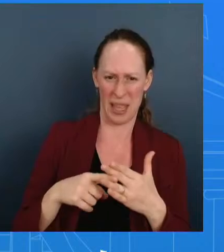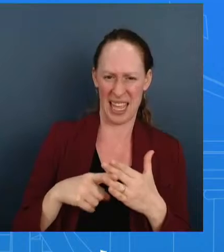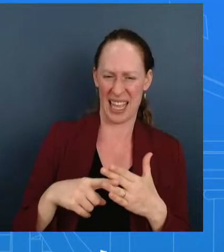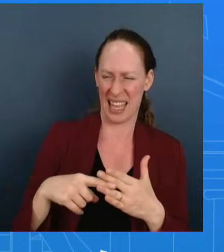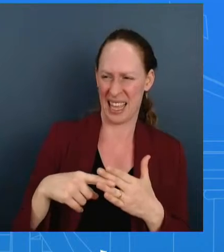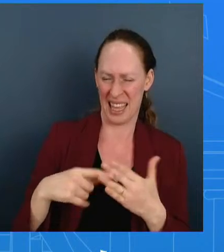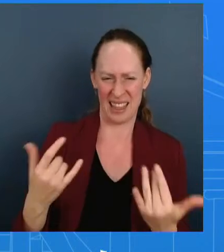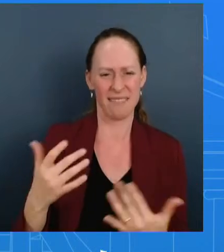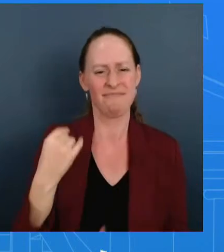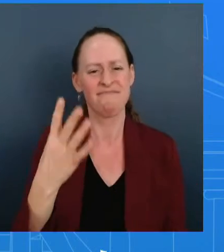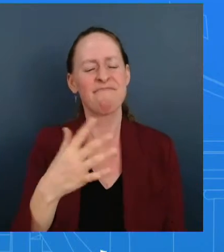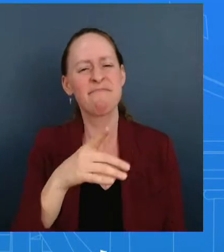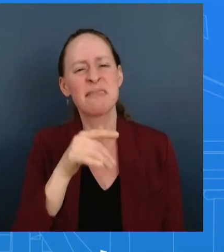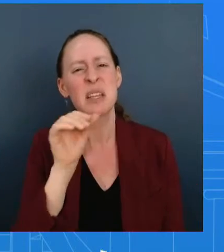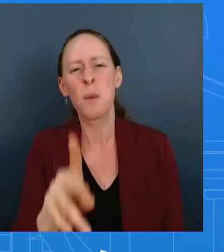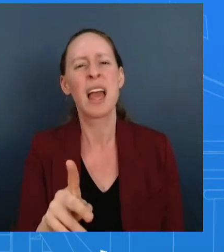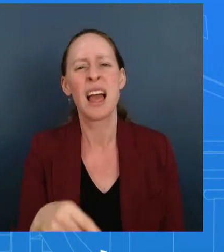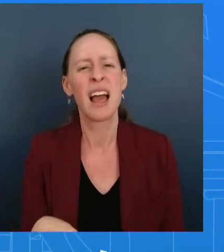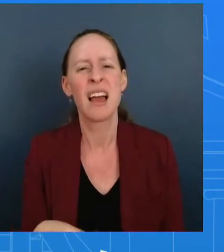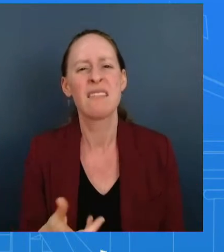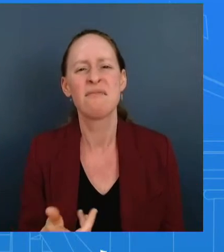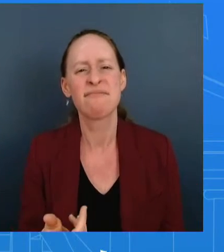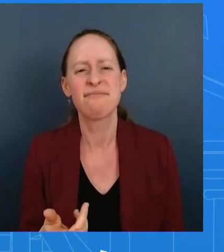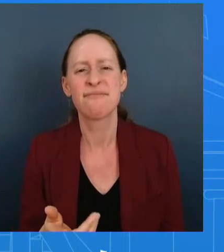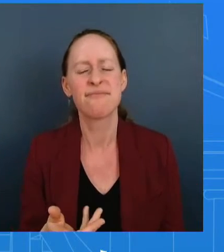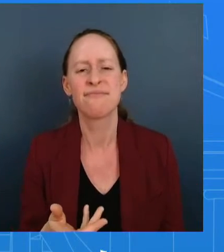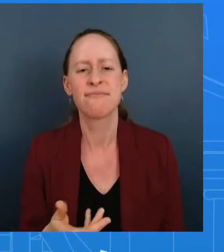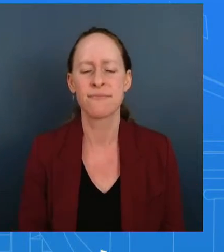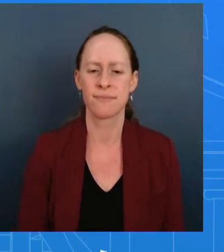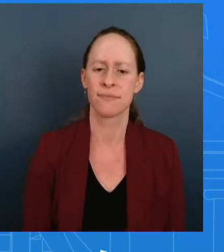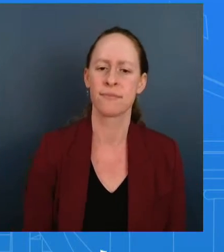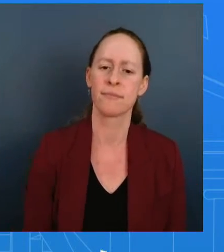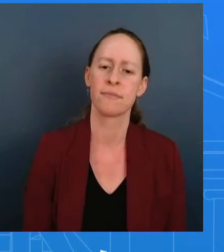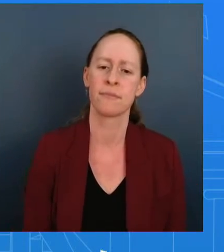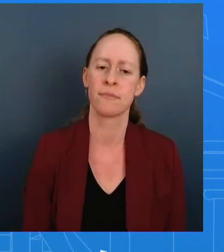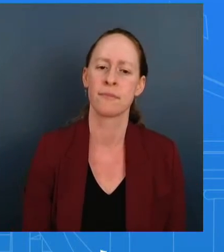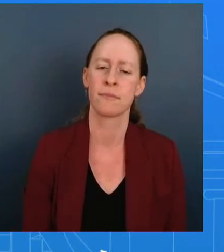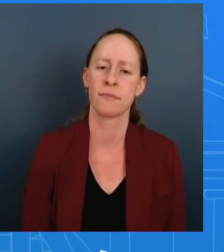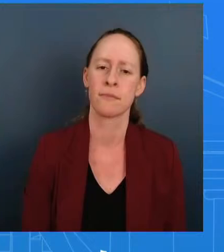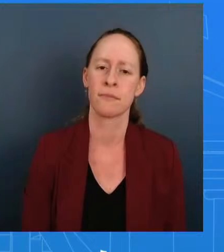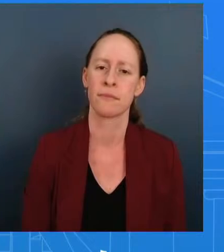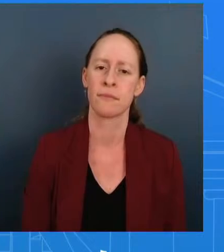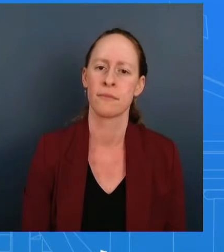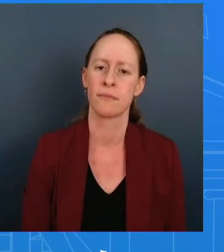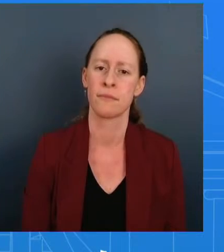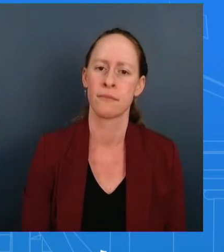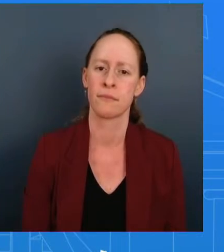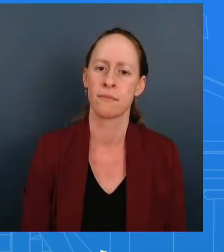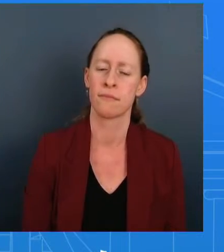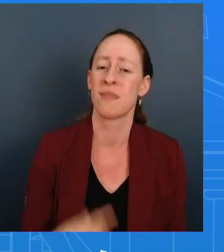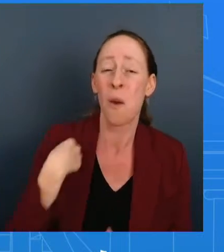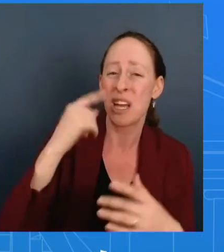The Press: We are seeking clarity. Ms. Jean-Pierre: I understand that. The Press: And I think what we're trying to say is when a name is in a public record on a WAVES form --